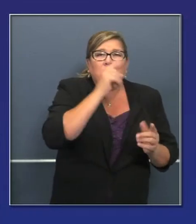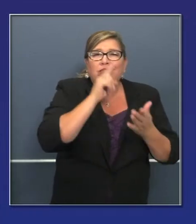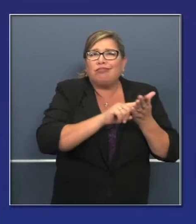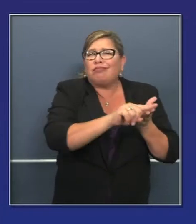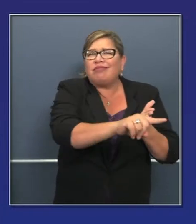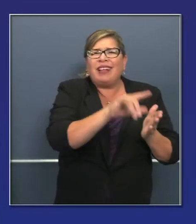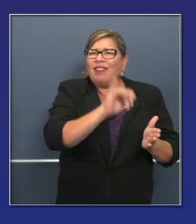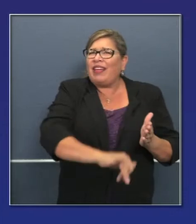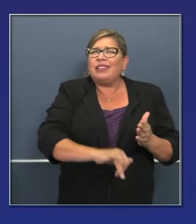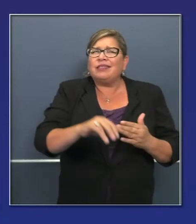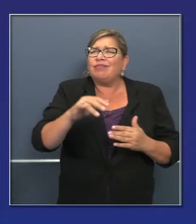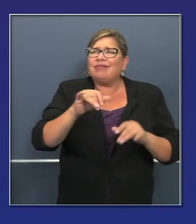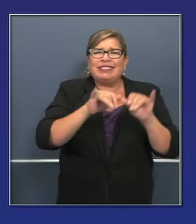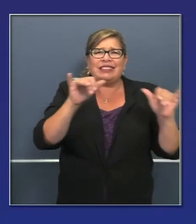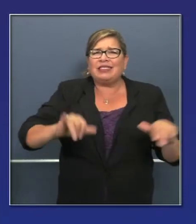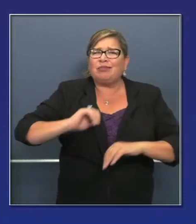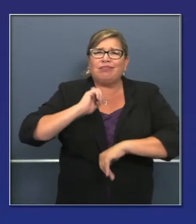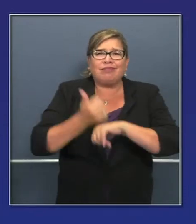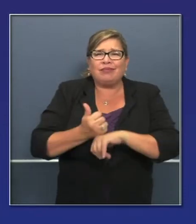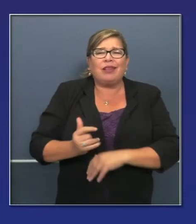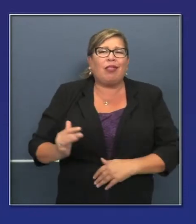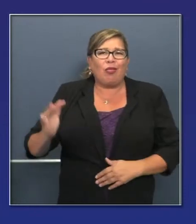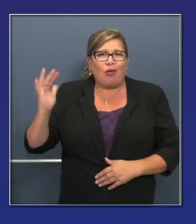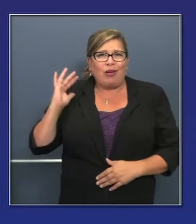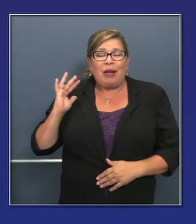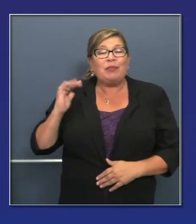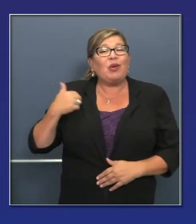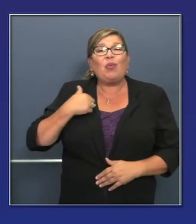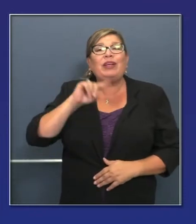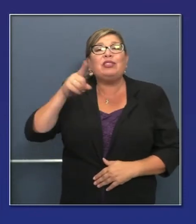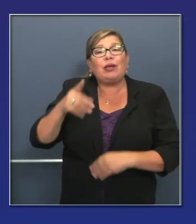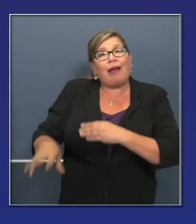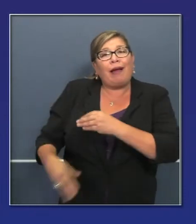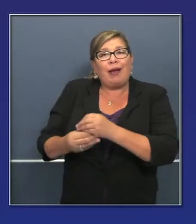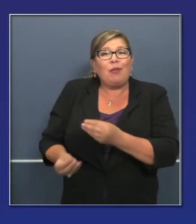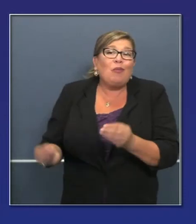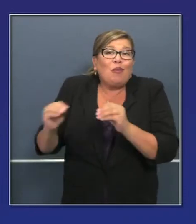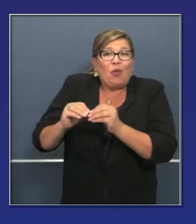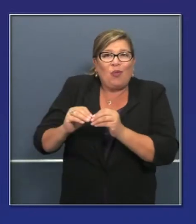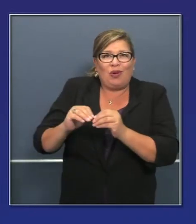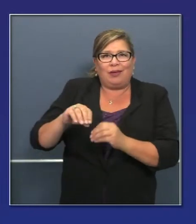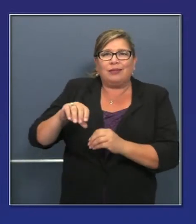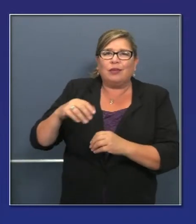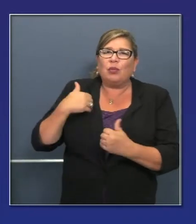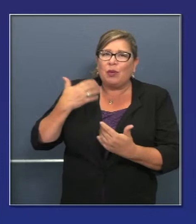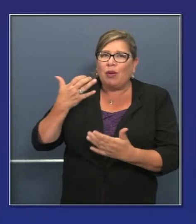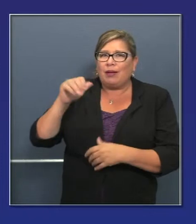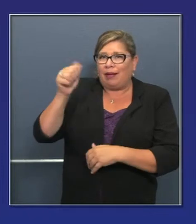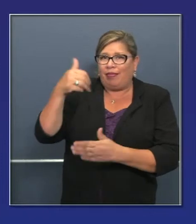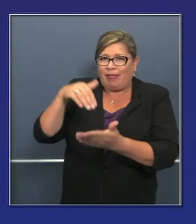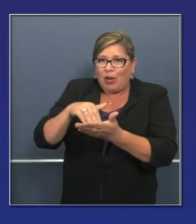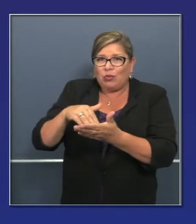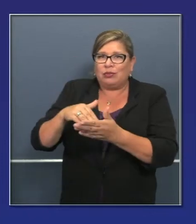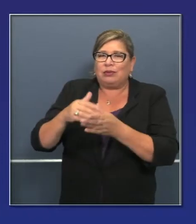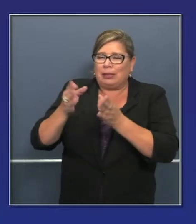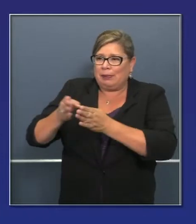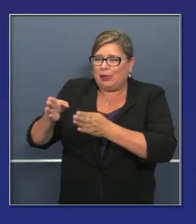existing capacity and the goal again is to get 10,000 people trained in this first phase and